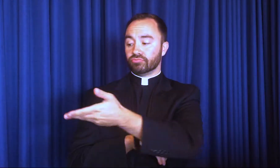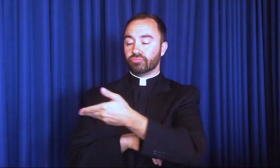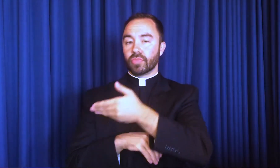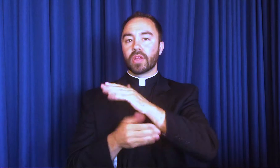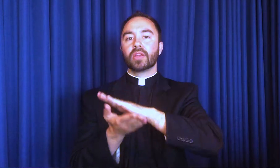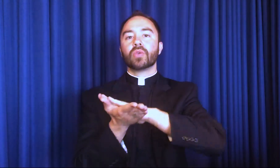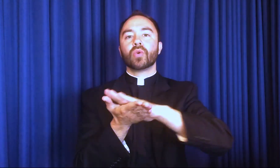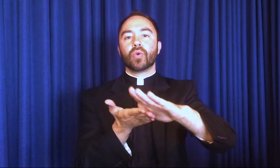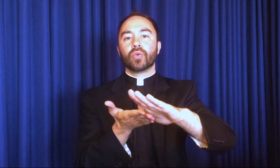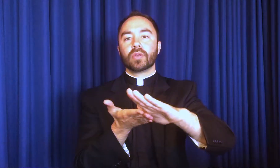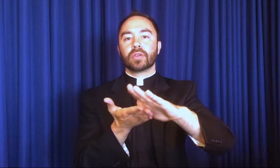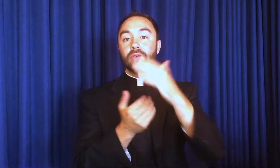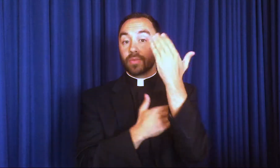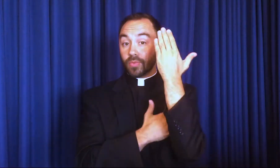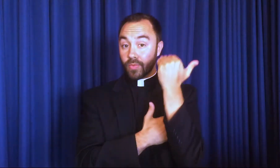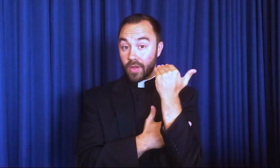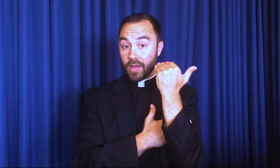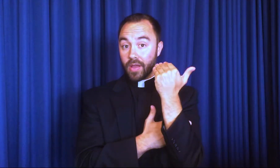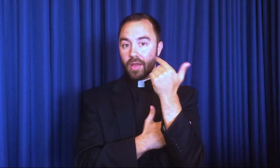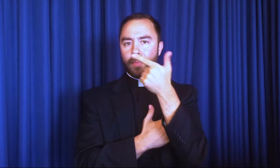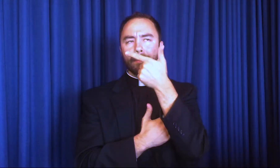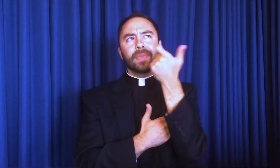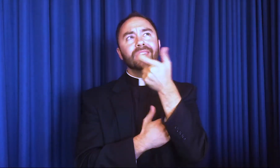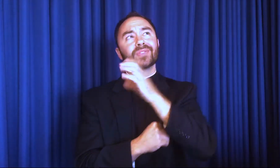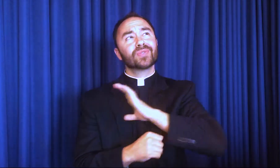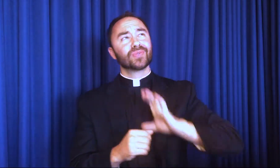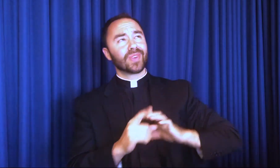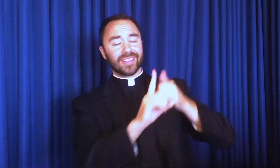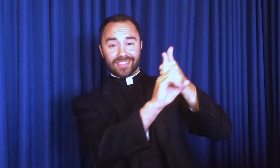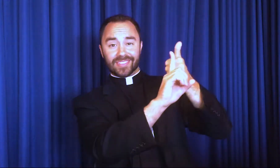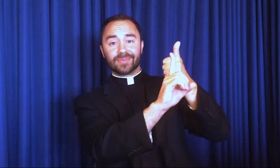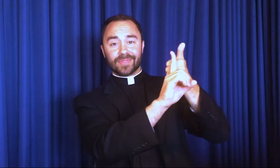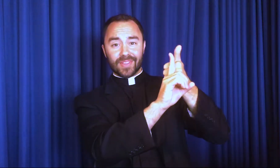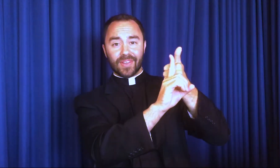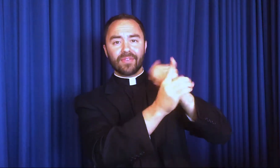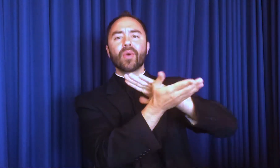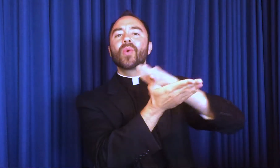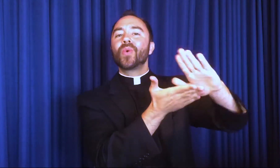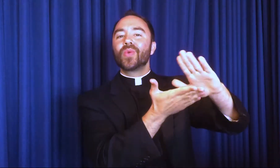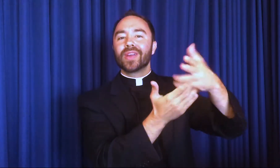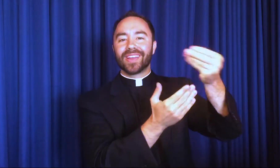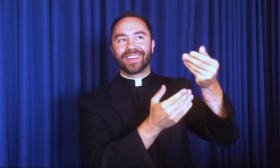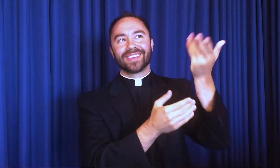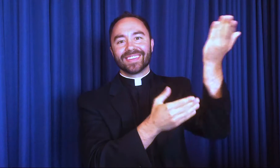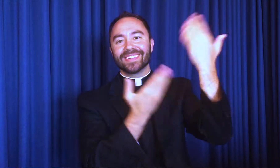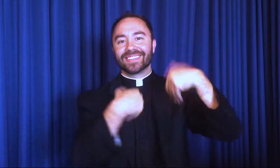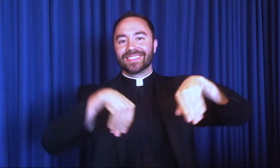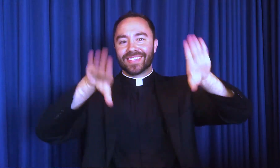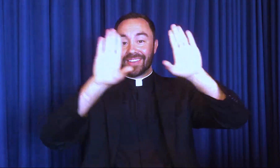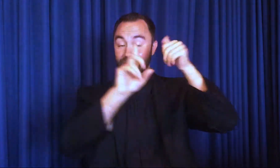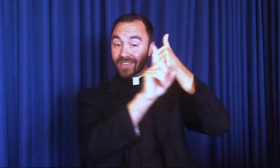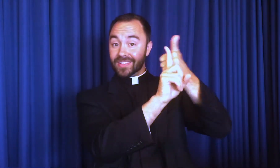characteristic of the church is that the church is holy and she's holy because first and foremost Christ himself is